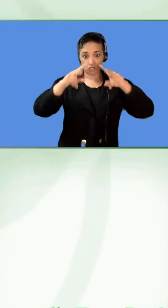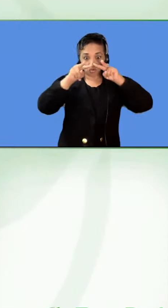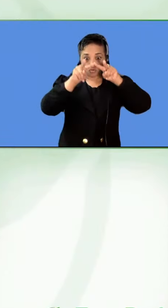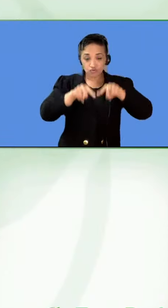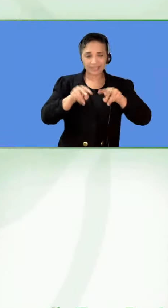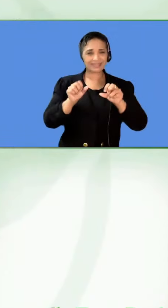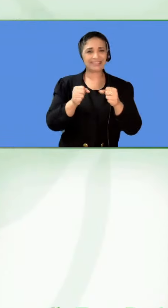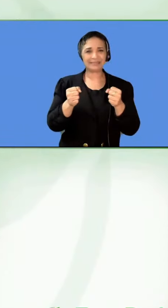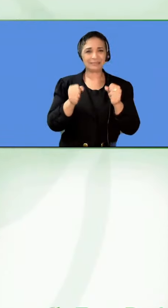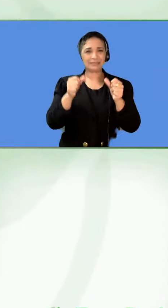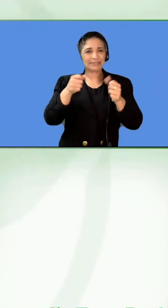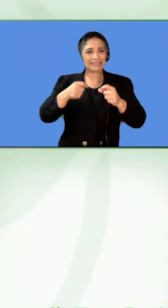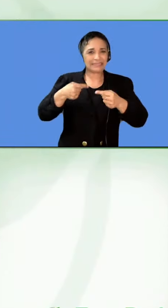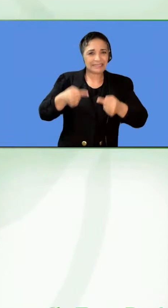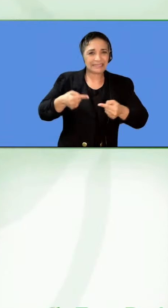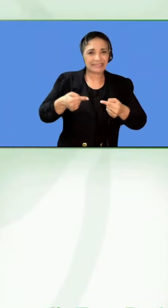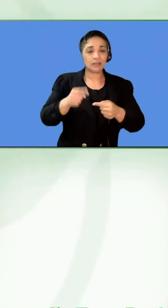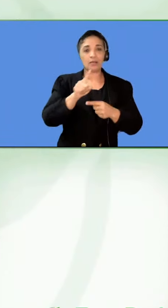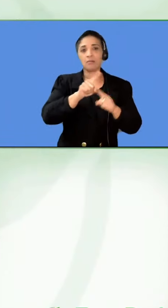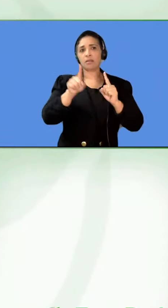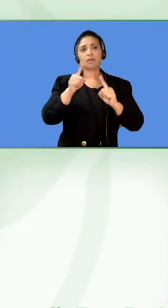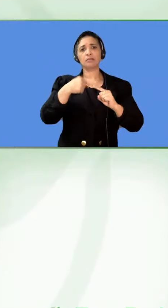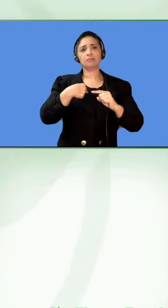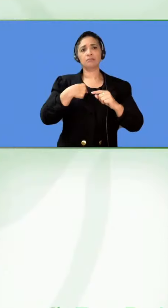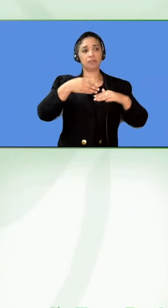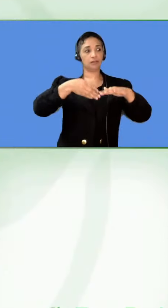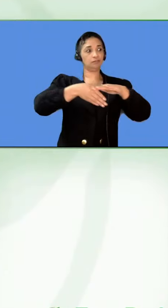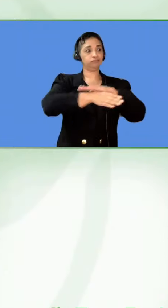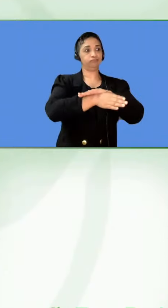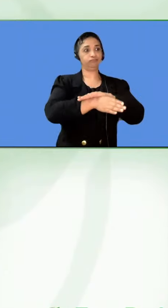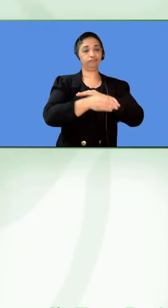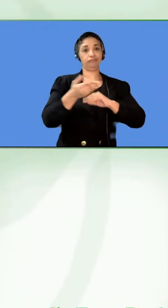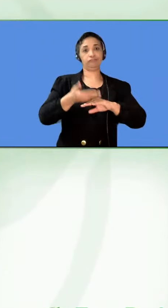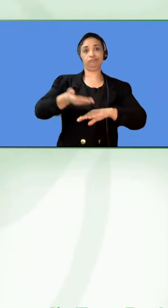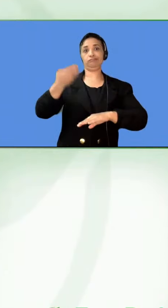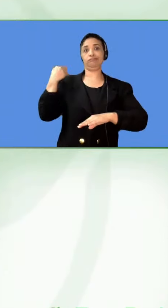Since I did not start going to the Academy for the blind until I was in fourth grade,